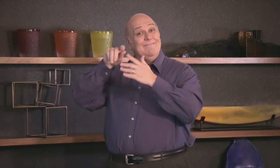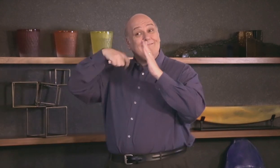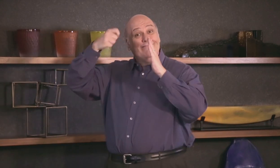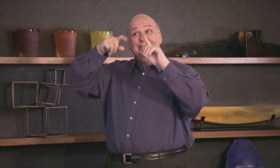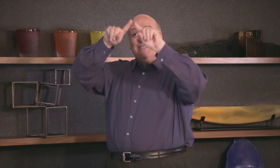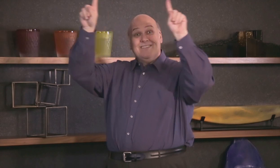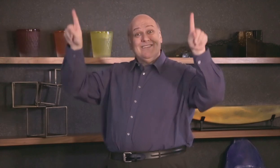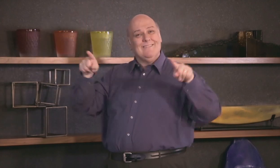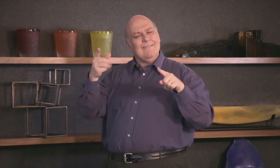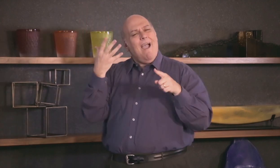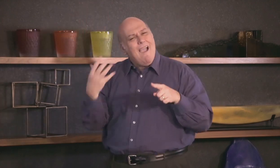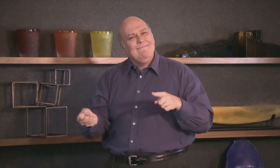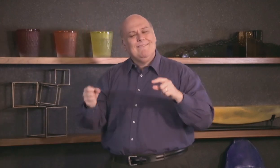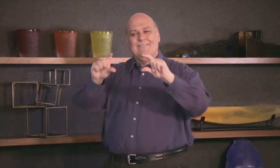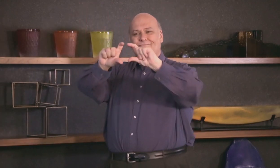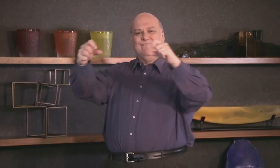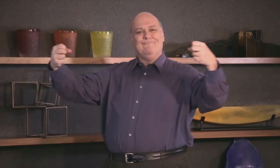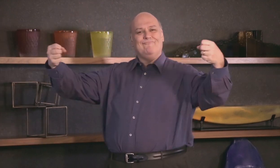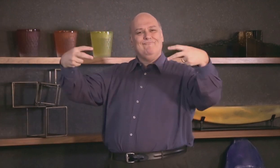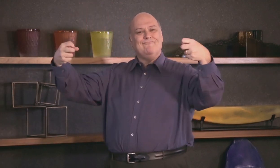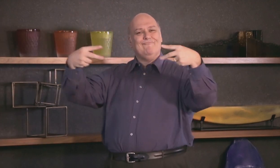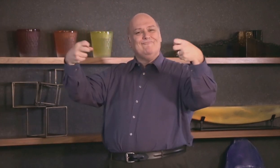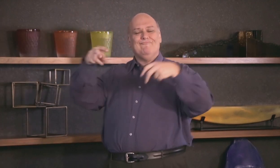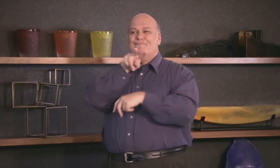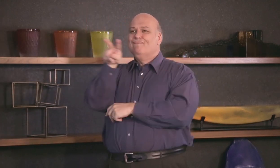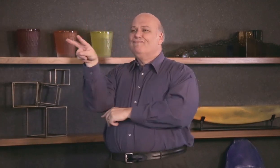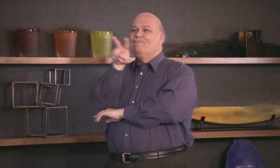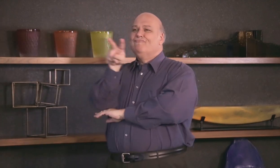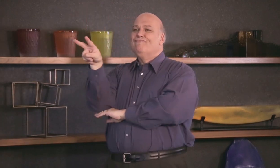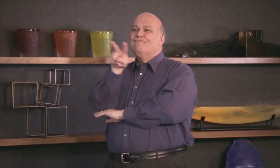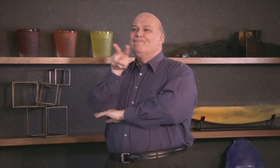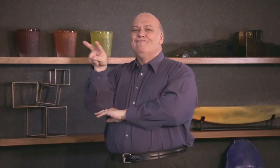be a better way of showing subtitles on movies in theaters so we can read at